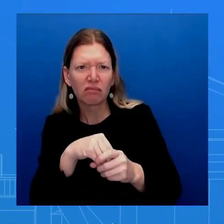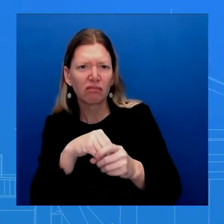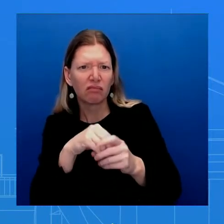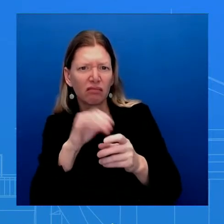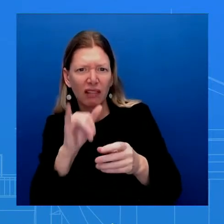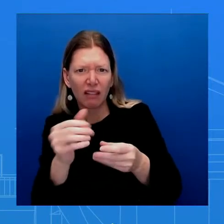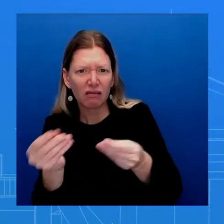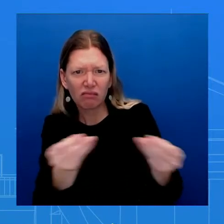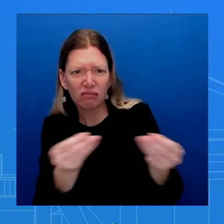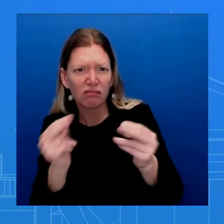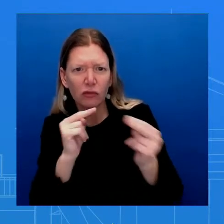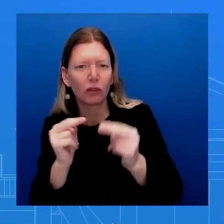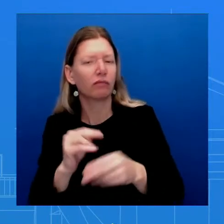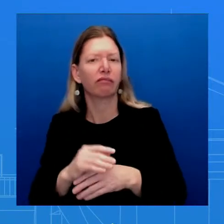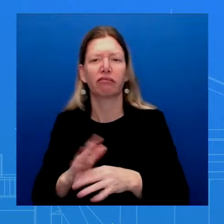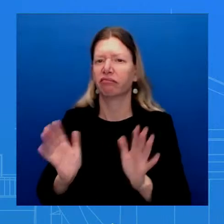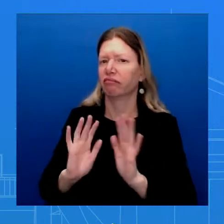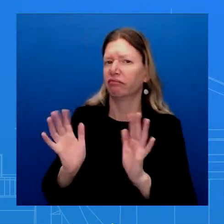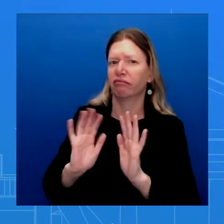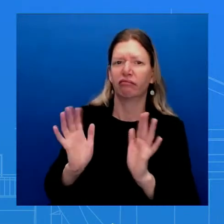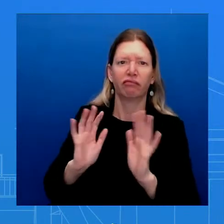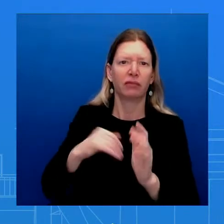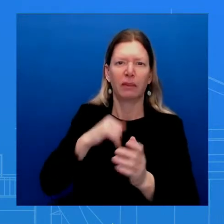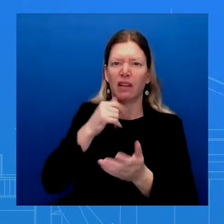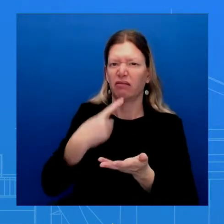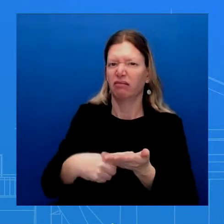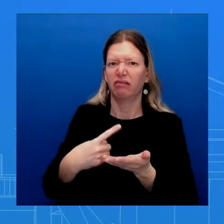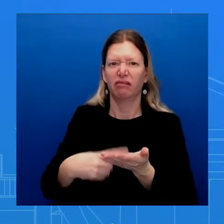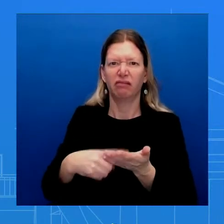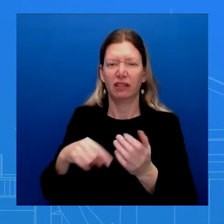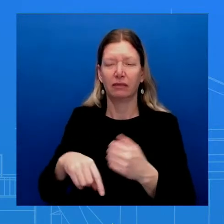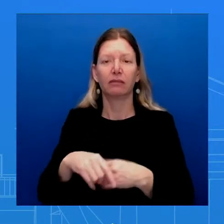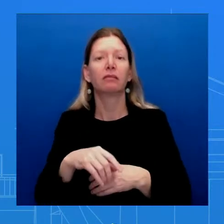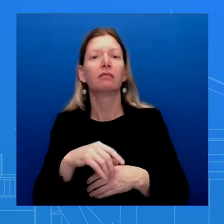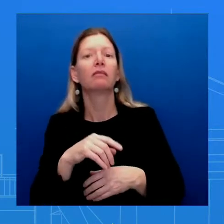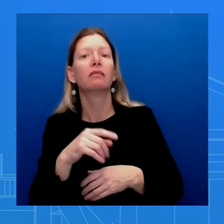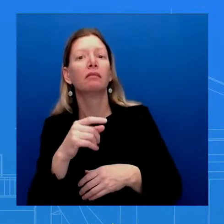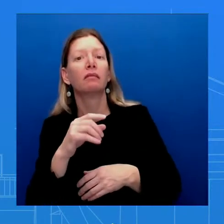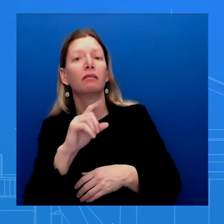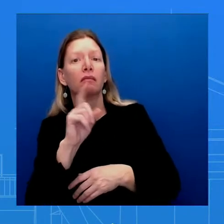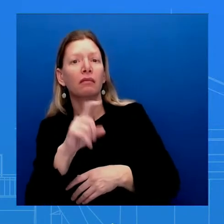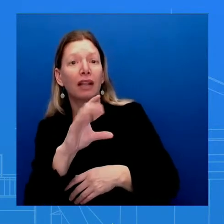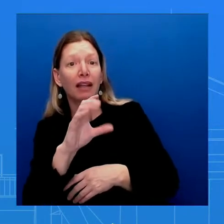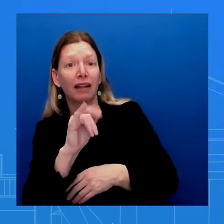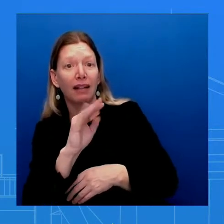The President attended COP in 2021 and 2022. Why not attend this year? And if he's not attending,